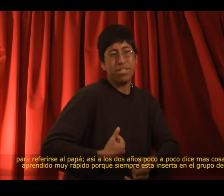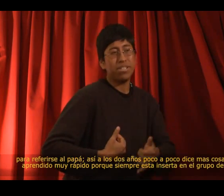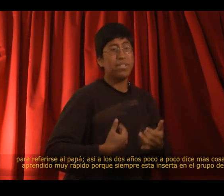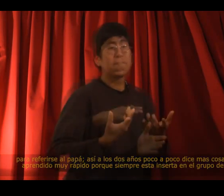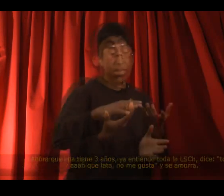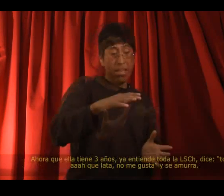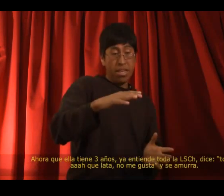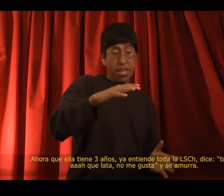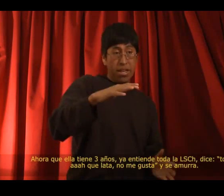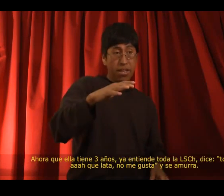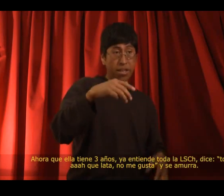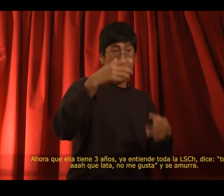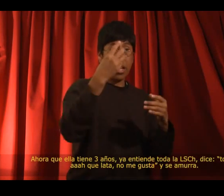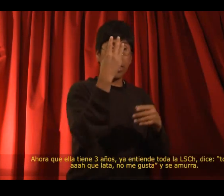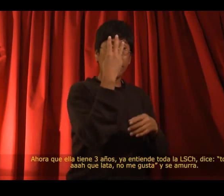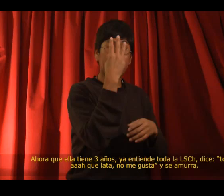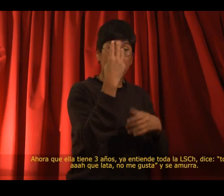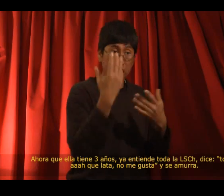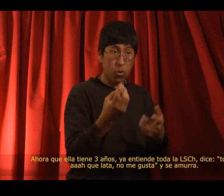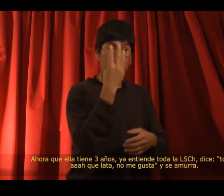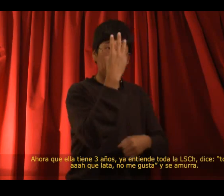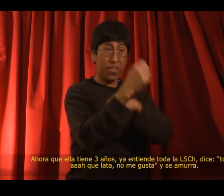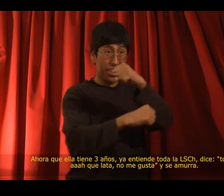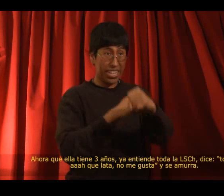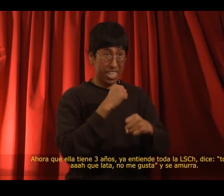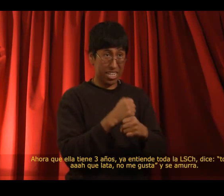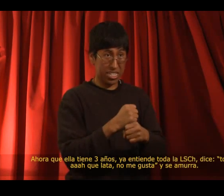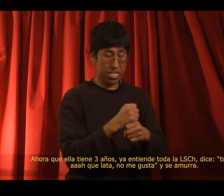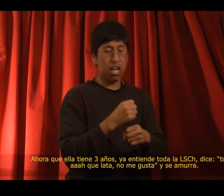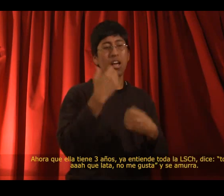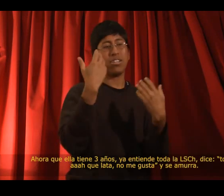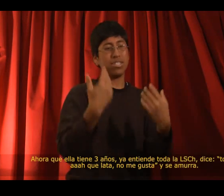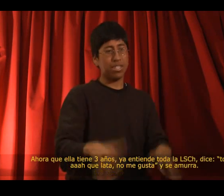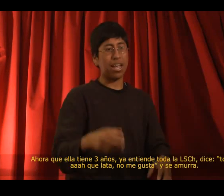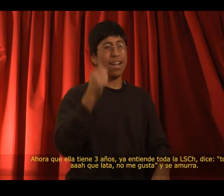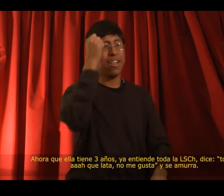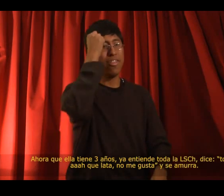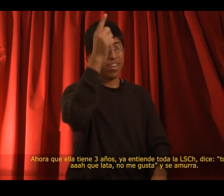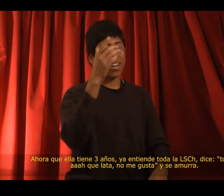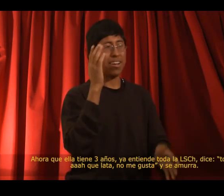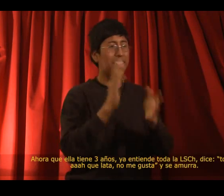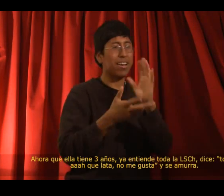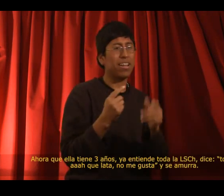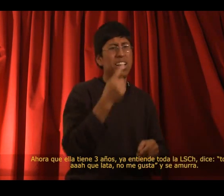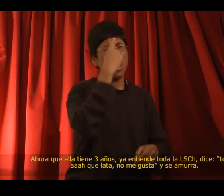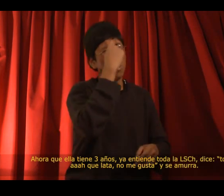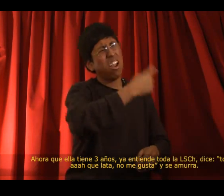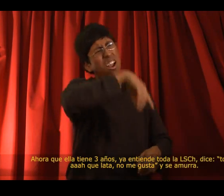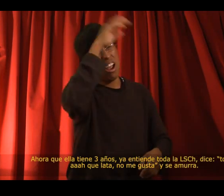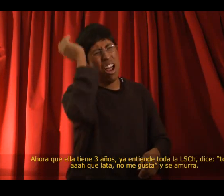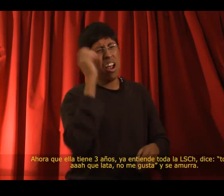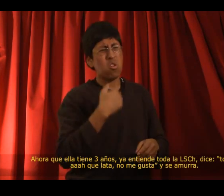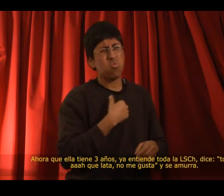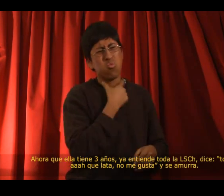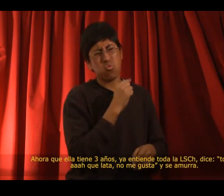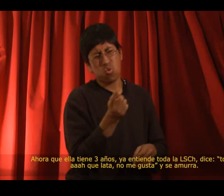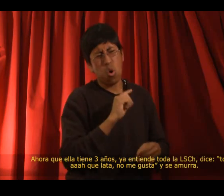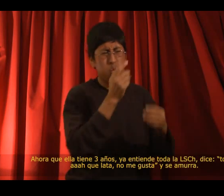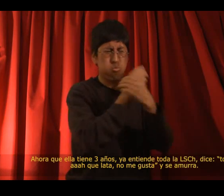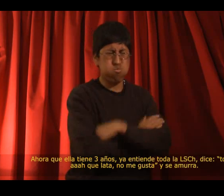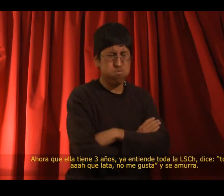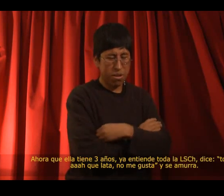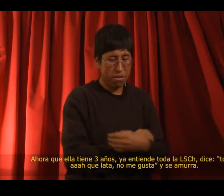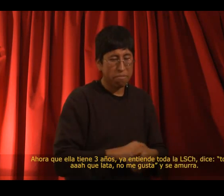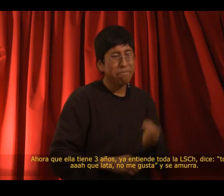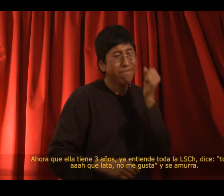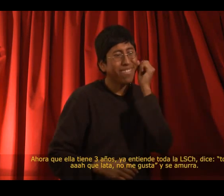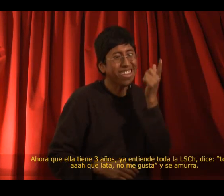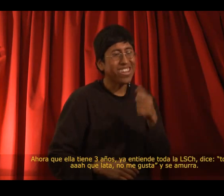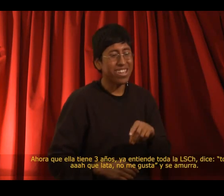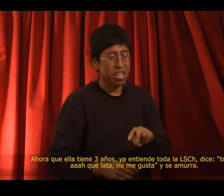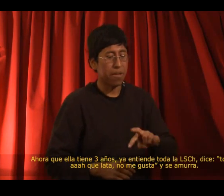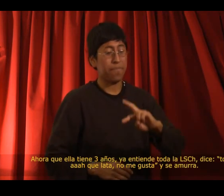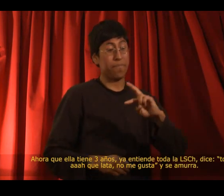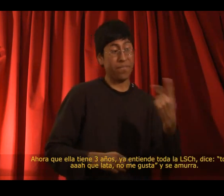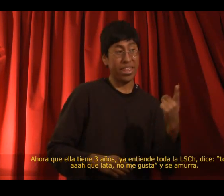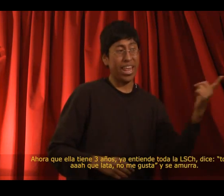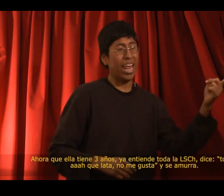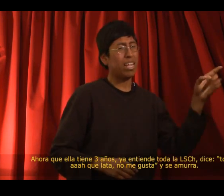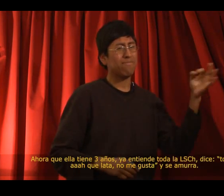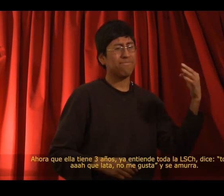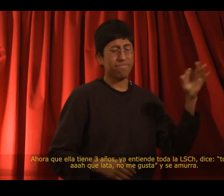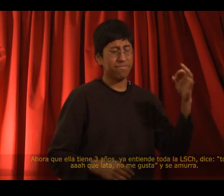Now that she is three years old, she understands everything in sign language. She says, “fool,” “what a bore,” and “I don’t like it” and she crosses her arms.